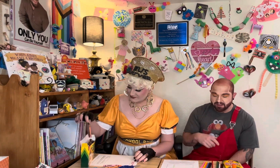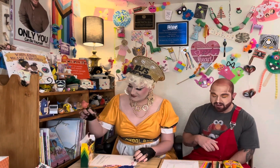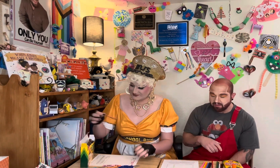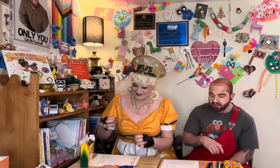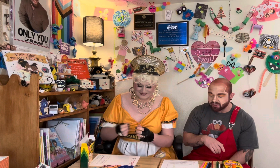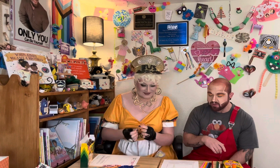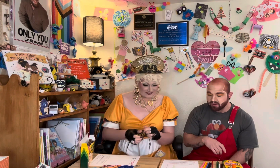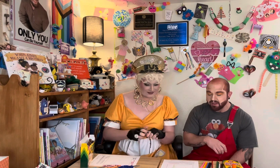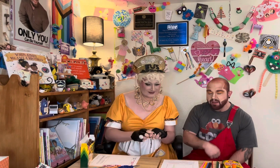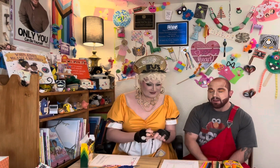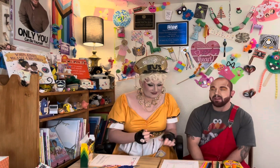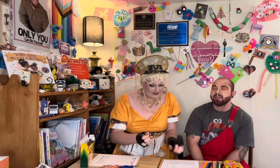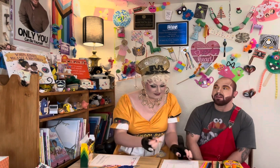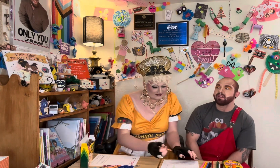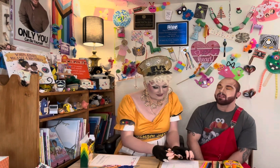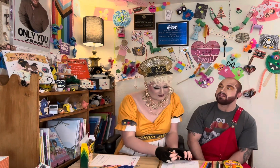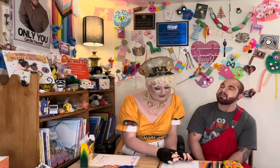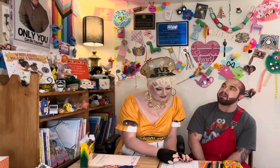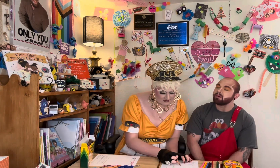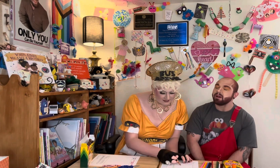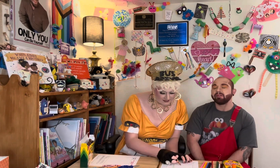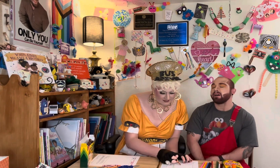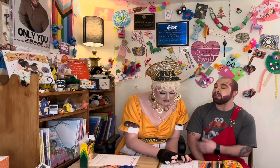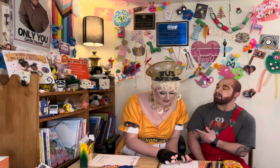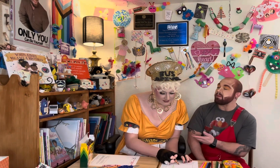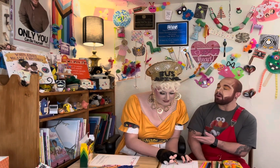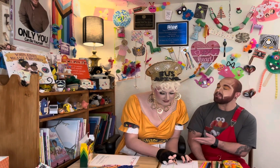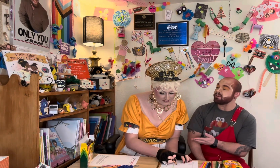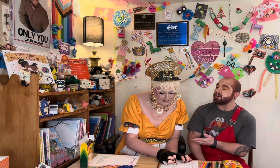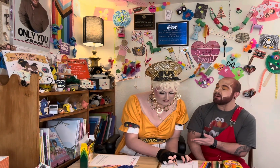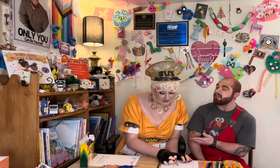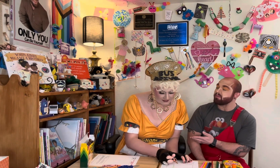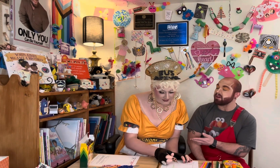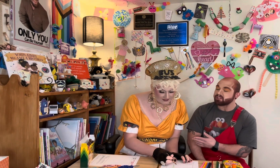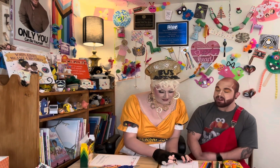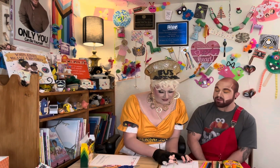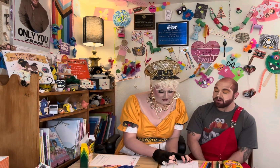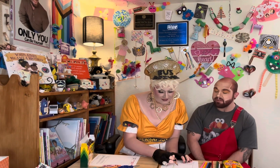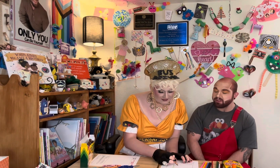that in elementary school. And then, let's see. I think I like my Buster the Bus Driver one even